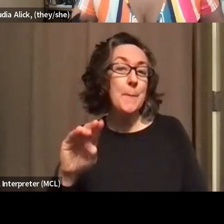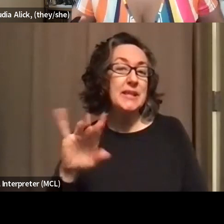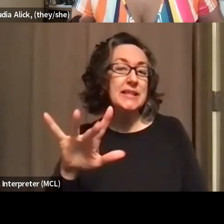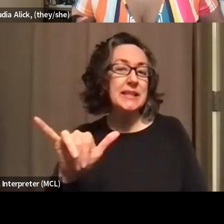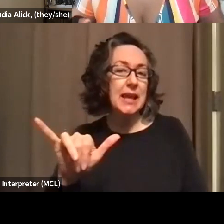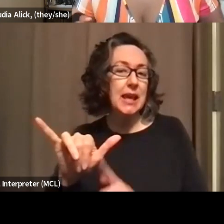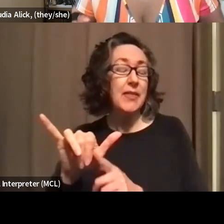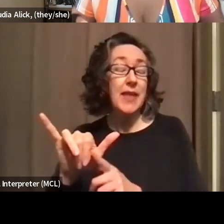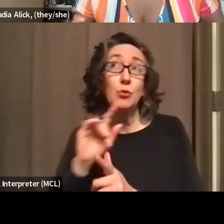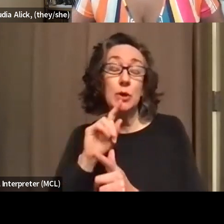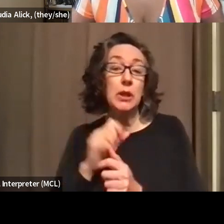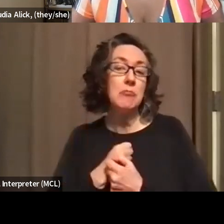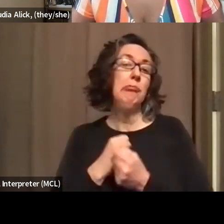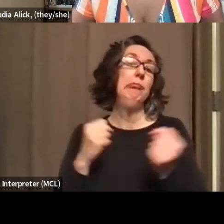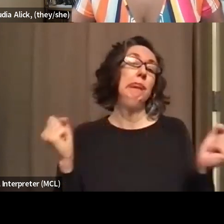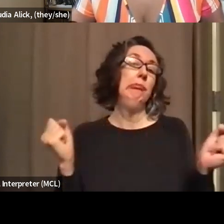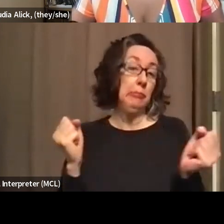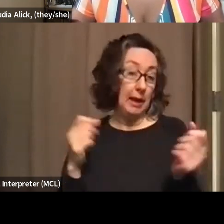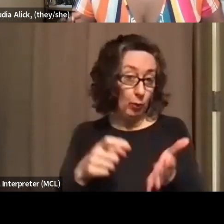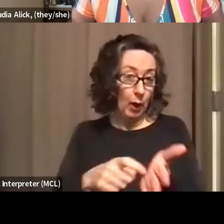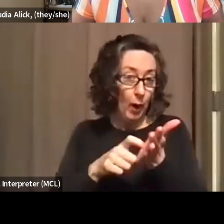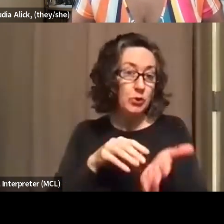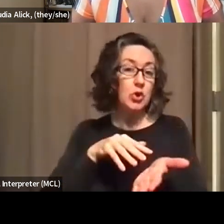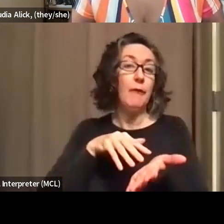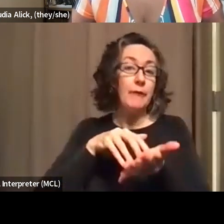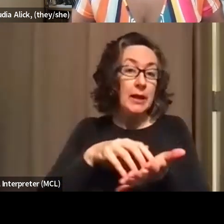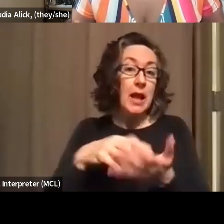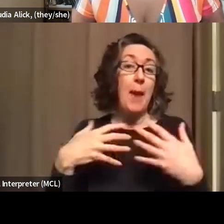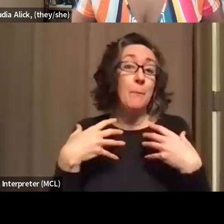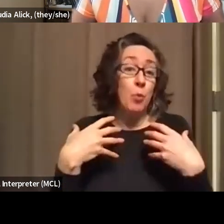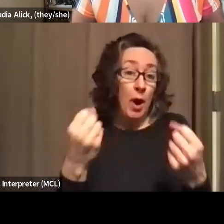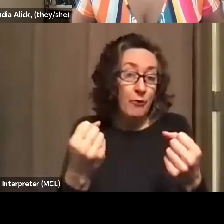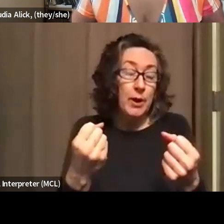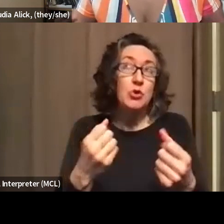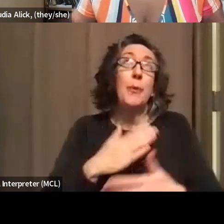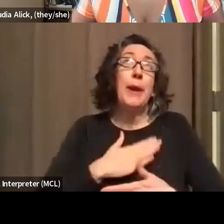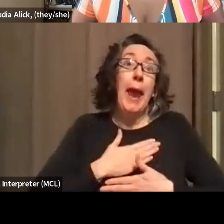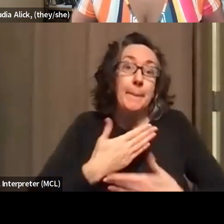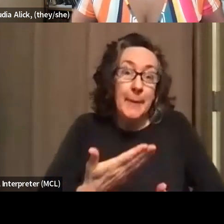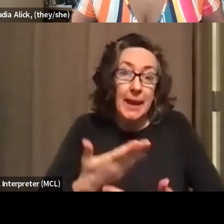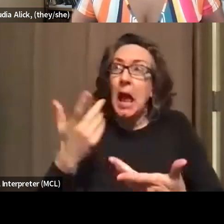is one that requires vulnerability, bravery, and often times it's a forced intimacy.